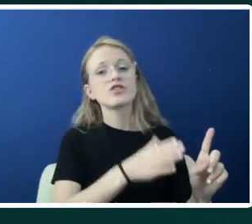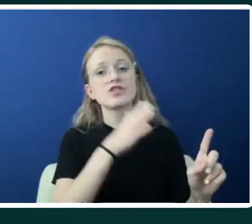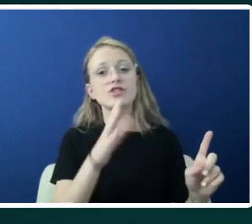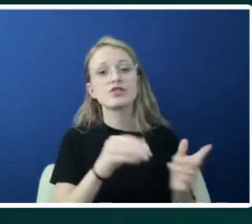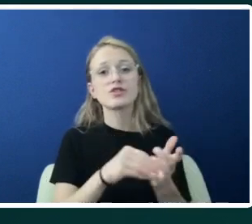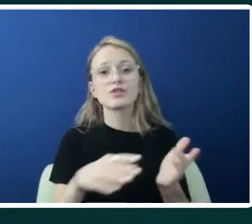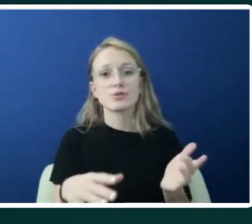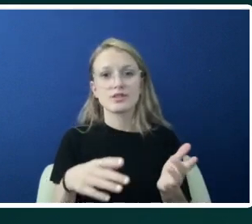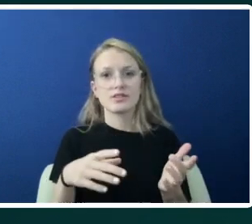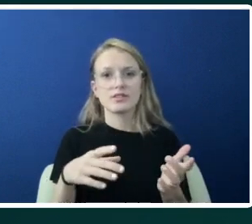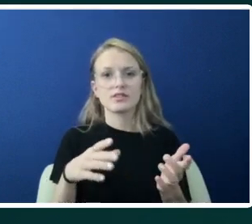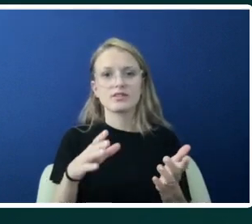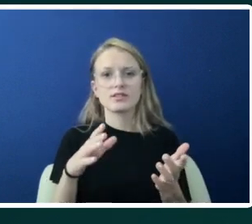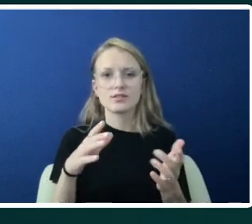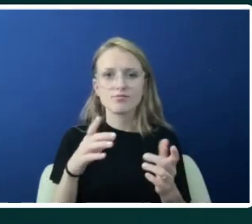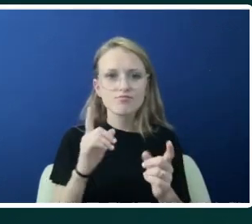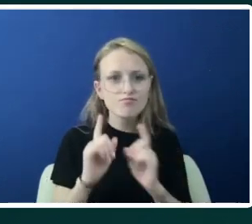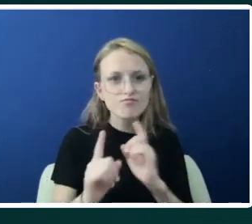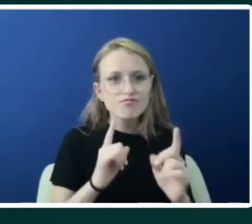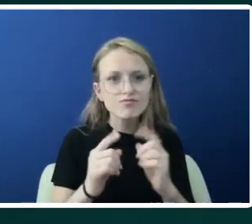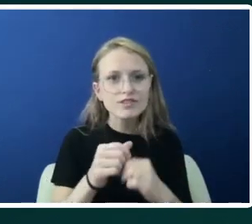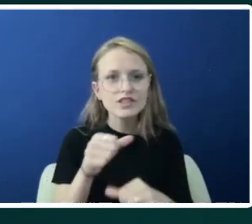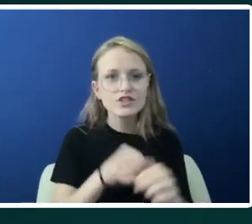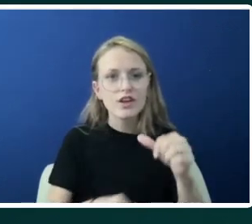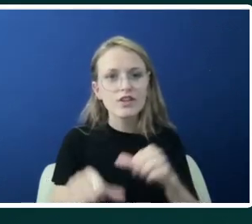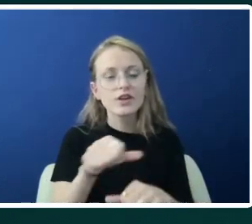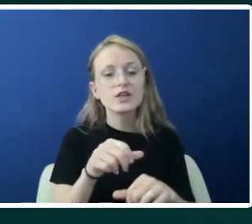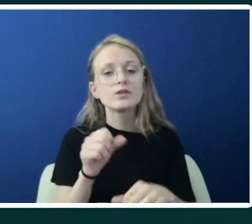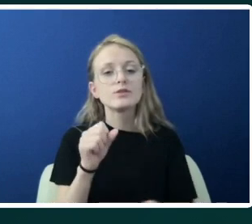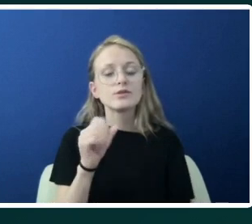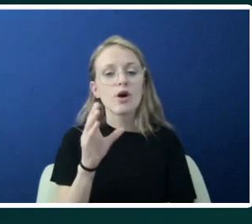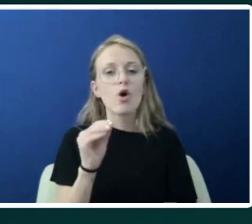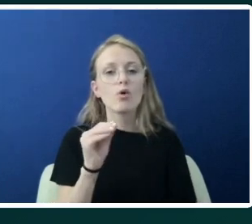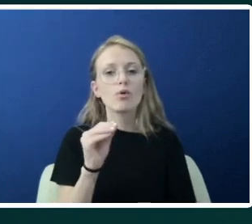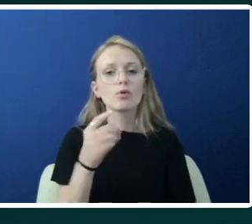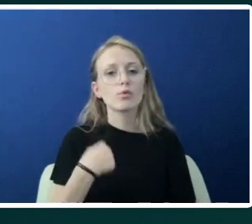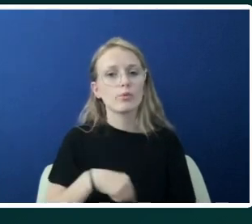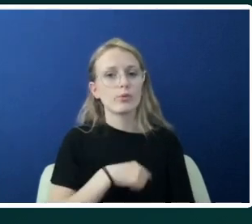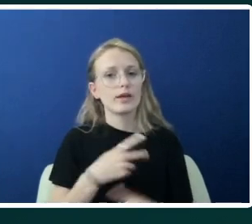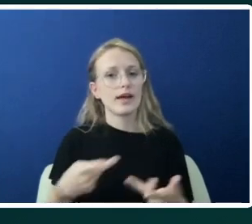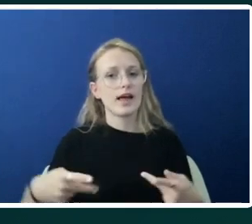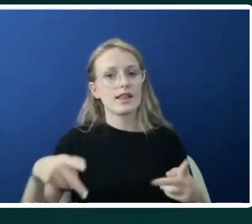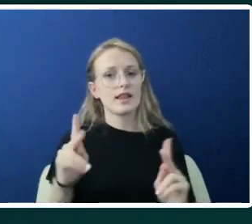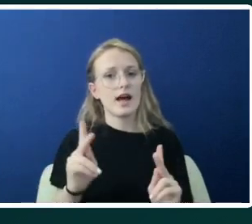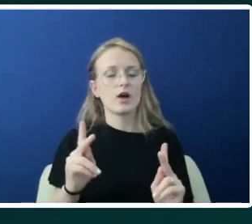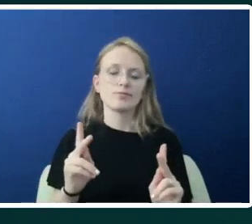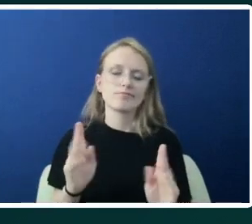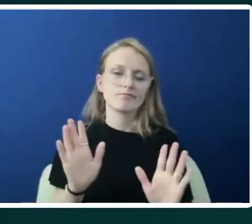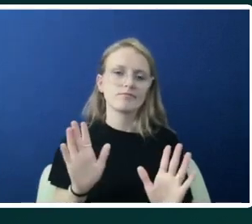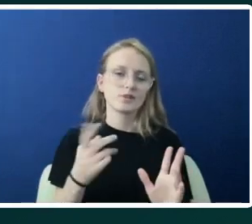to talk to each other. So, you know, we allowed them to -- or we encourage them to, you know,